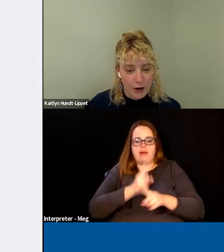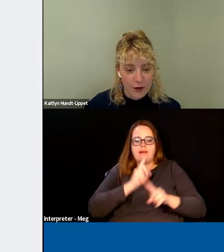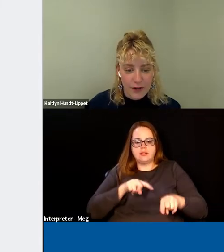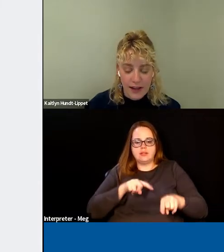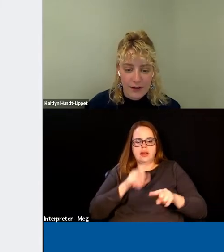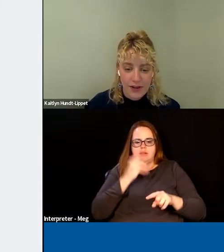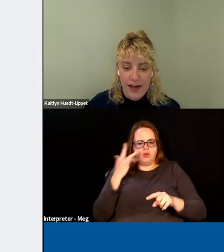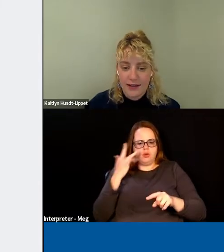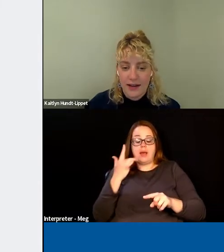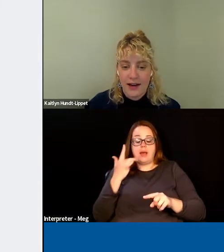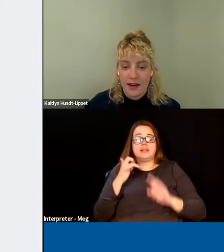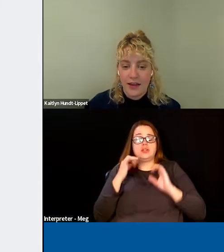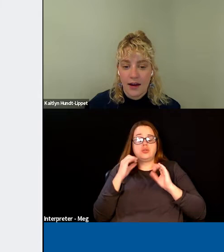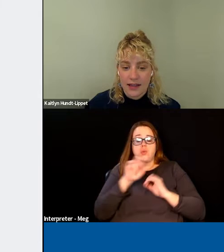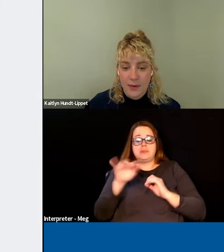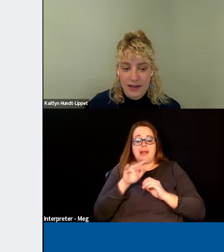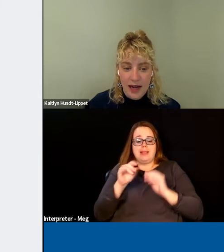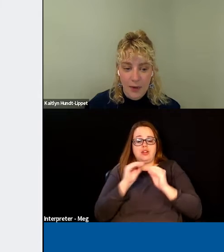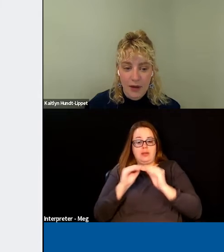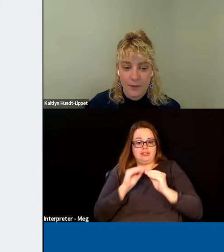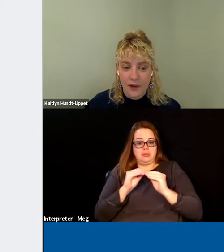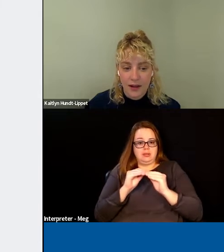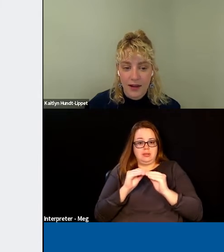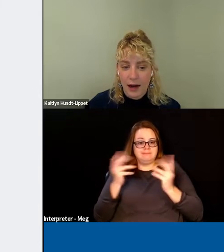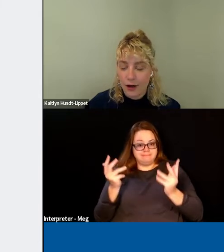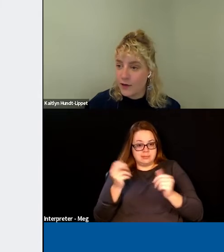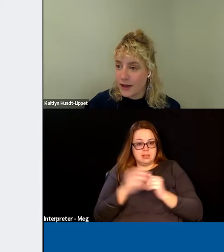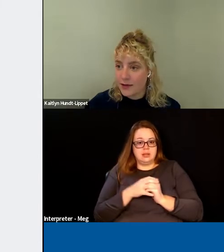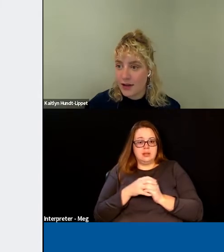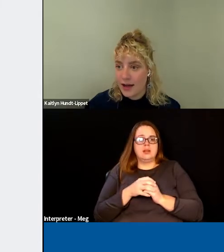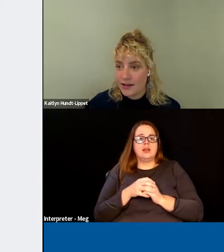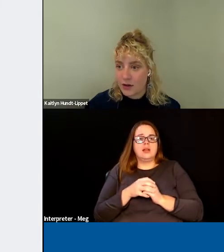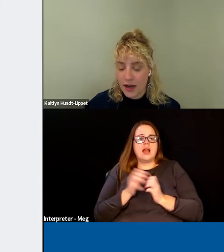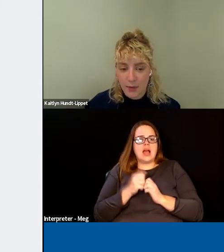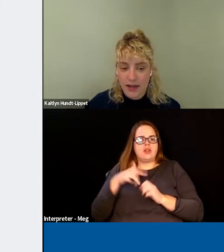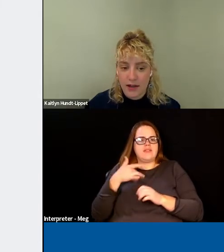How are you feeling after that? Did anything unexpected happen? The how are you feeling after that is great,